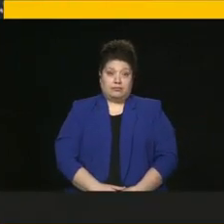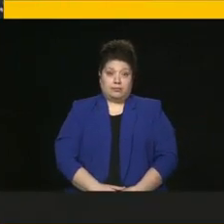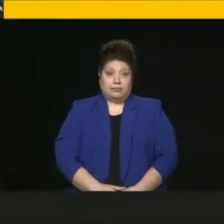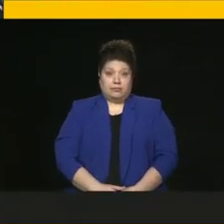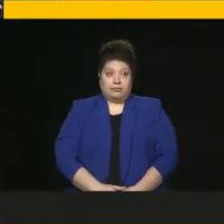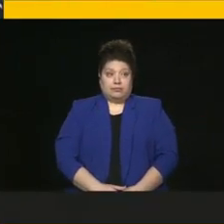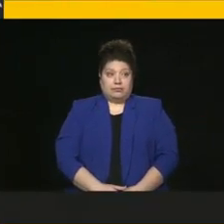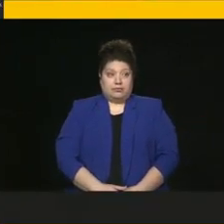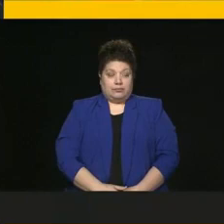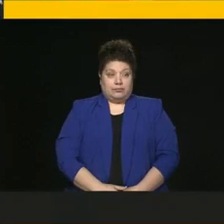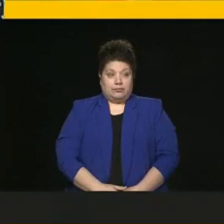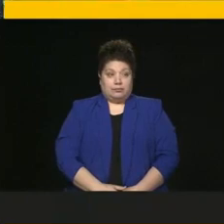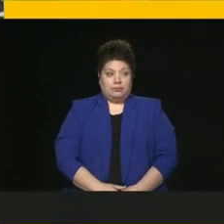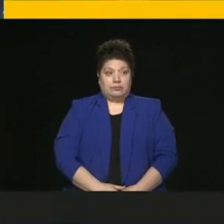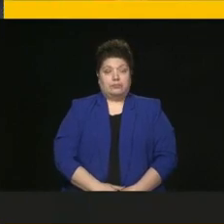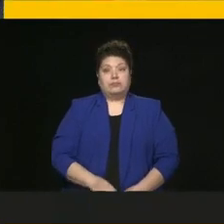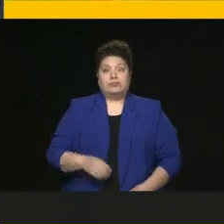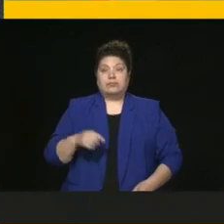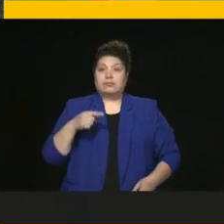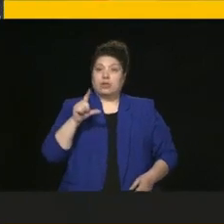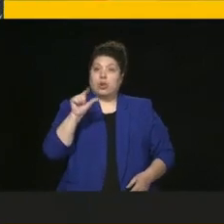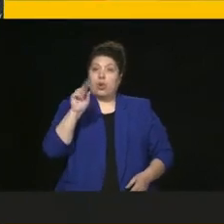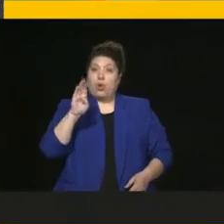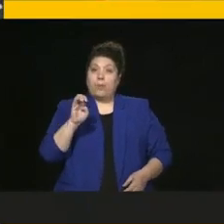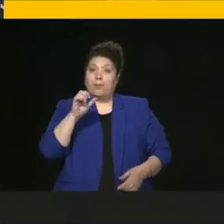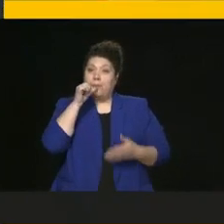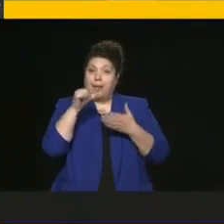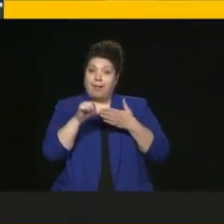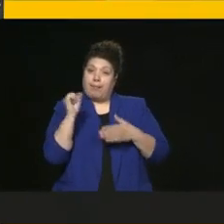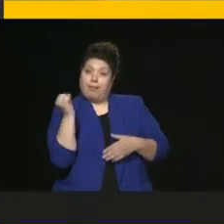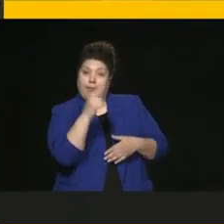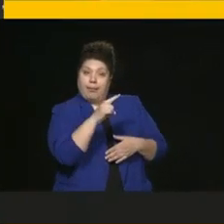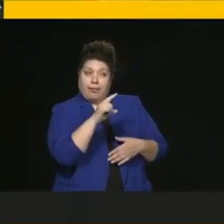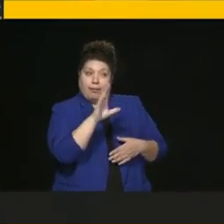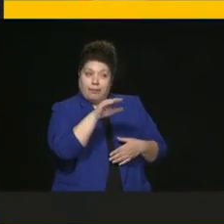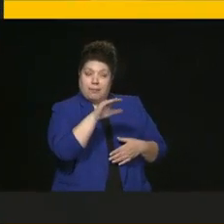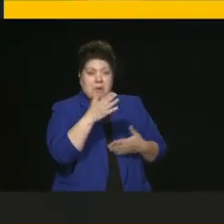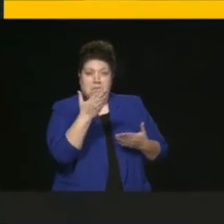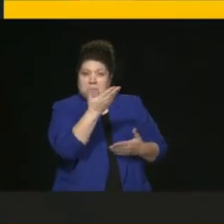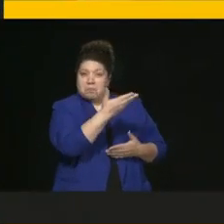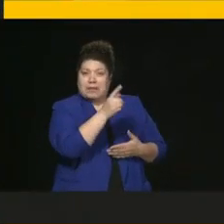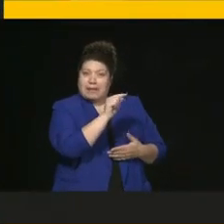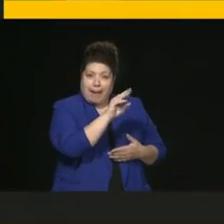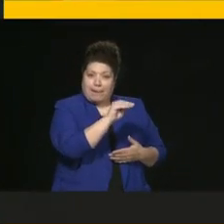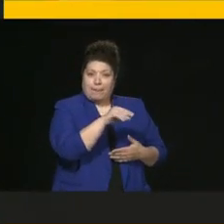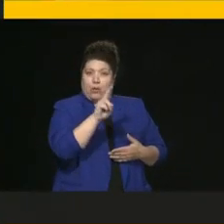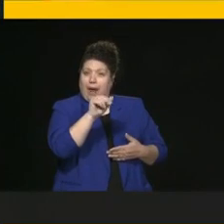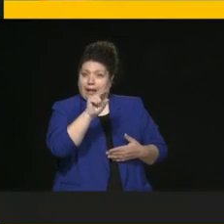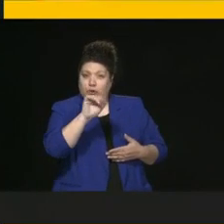AGING IN CANADA.